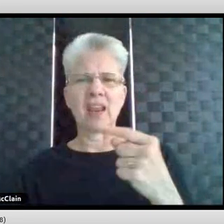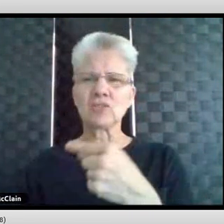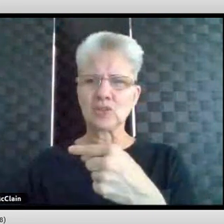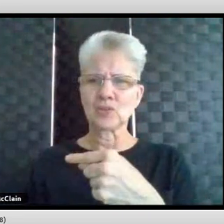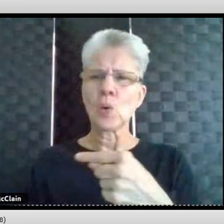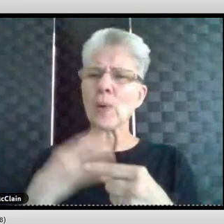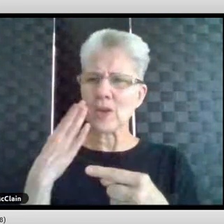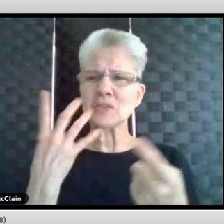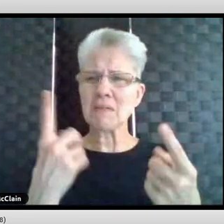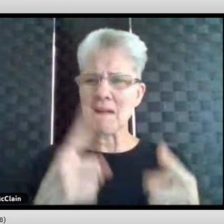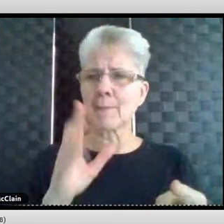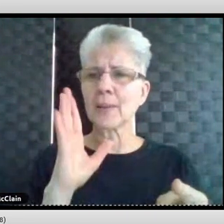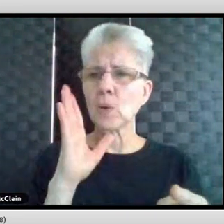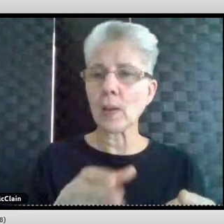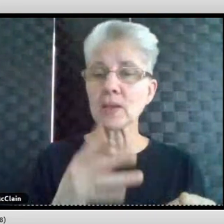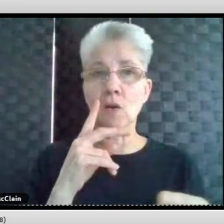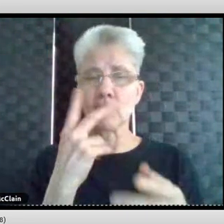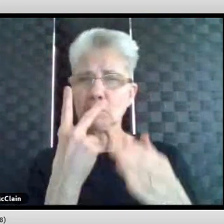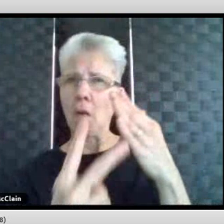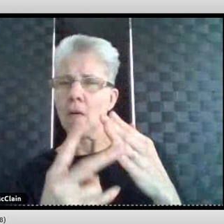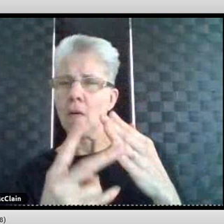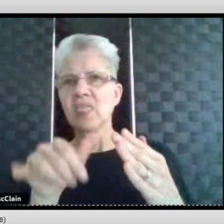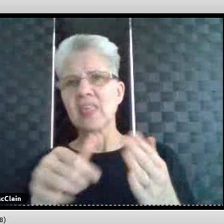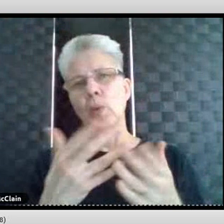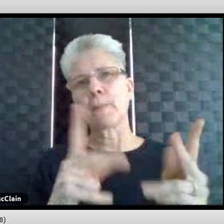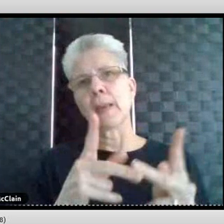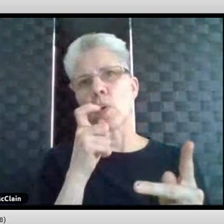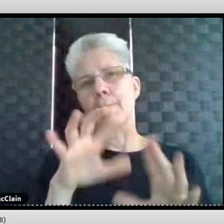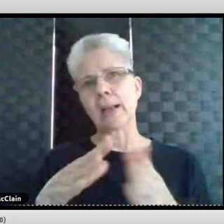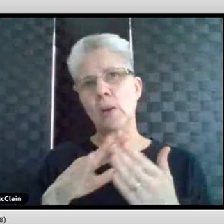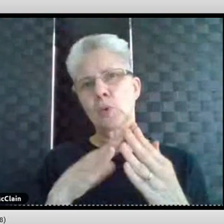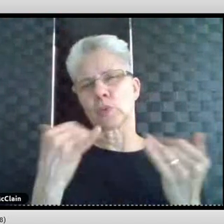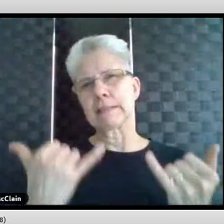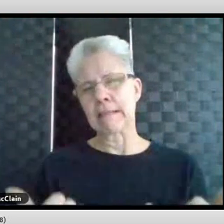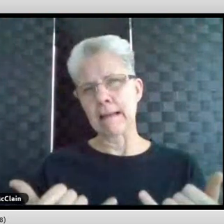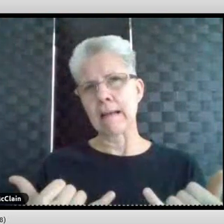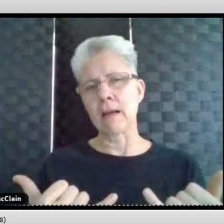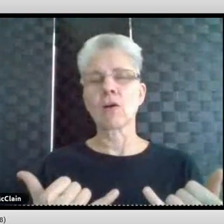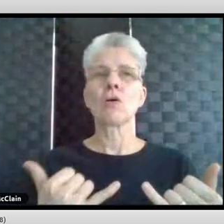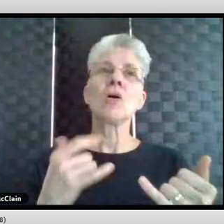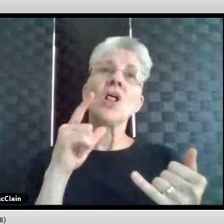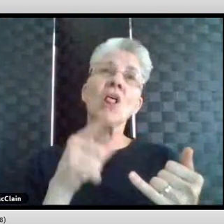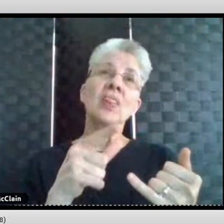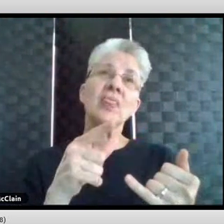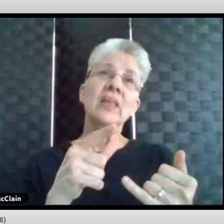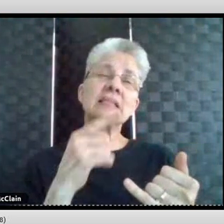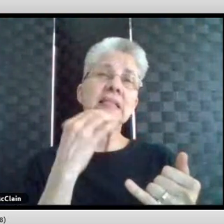So if you look ahead and say, "Okay, these are the people that are in my community, this is the head and the body. We're taking care of them really well.